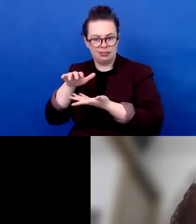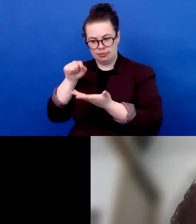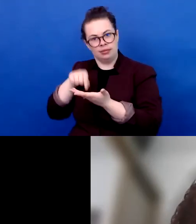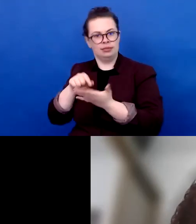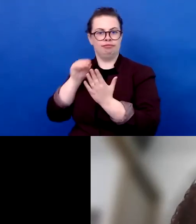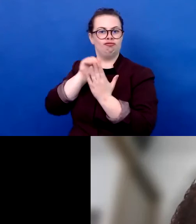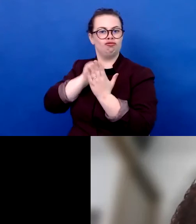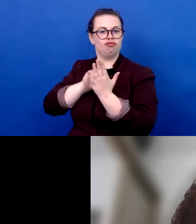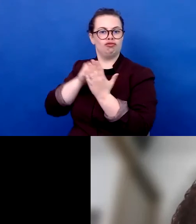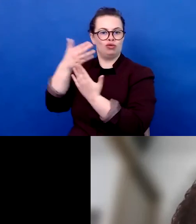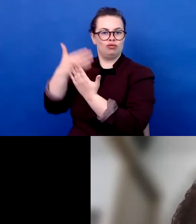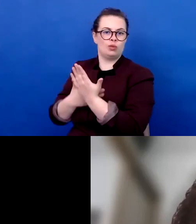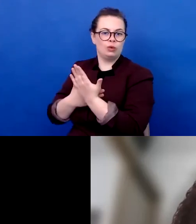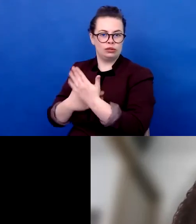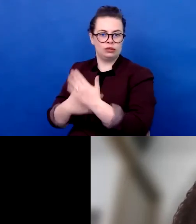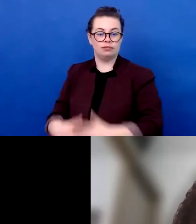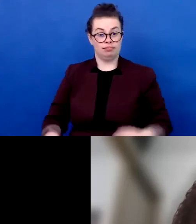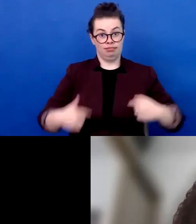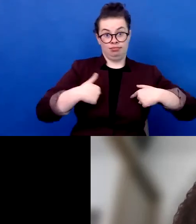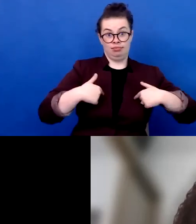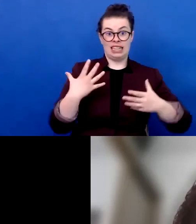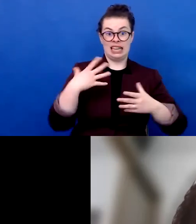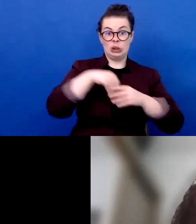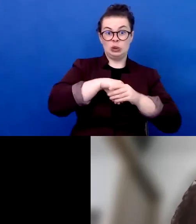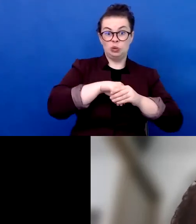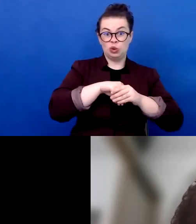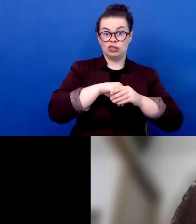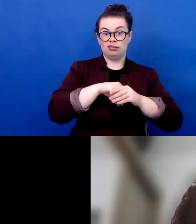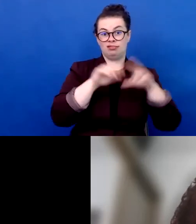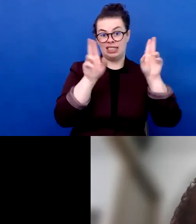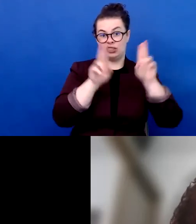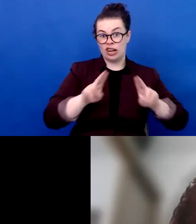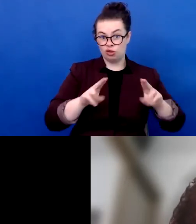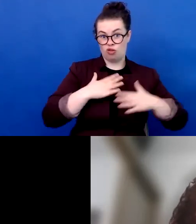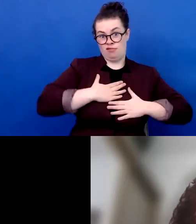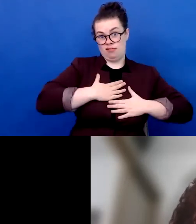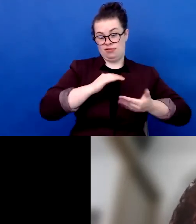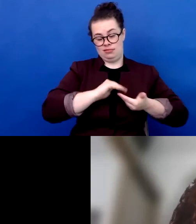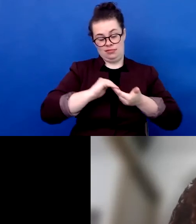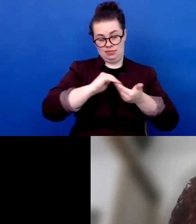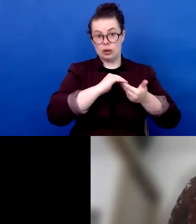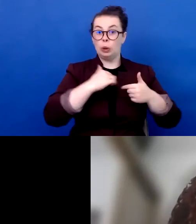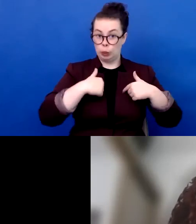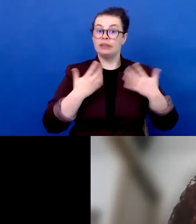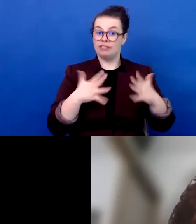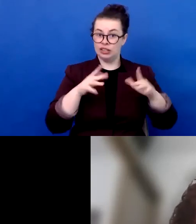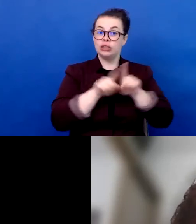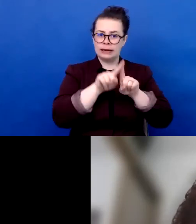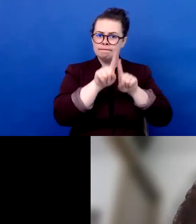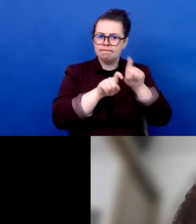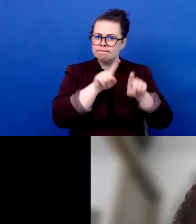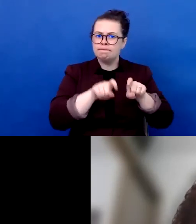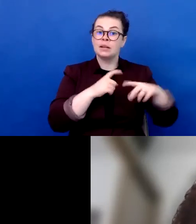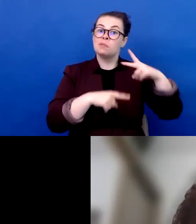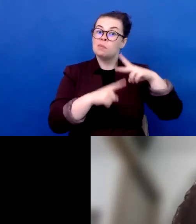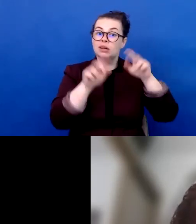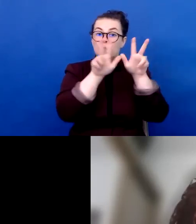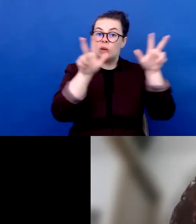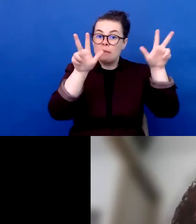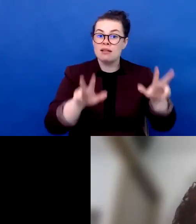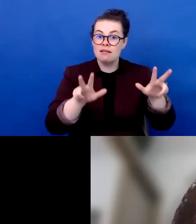including international we did um surveys and uh webinars to our members in order to collect their